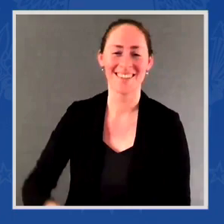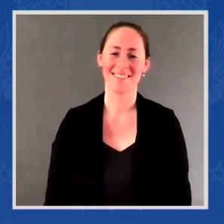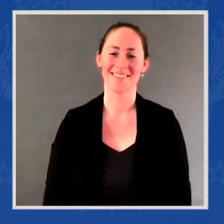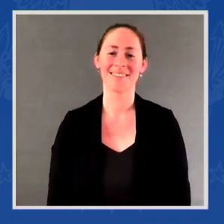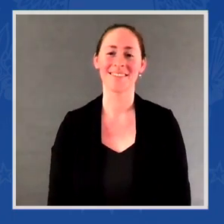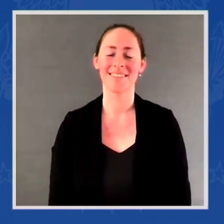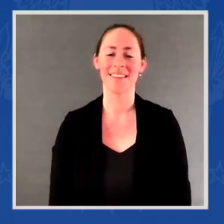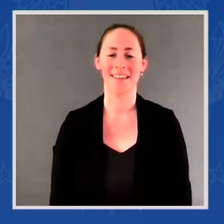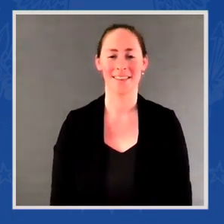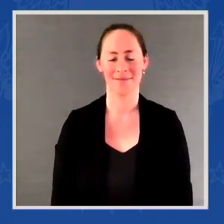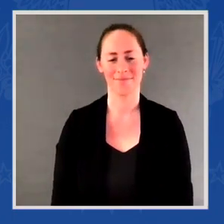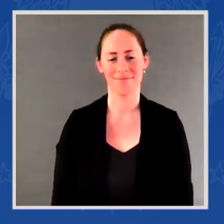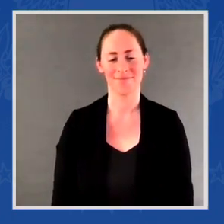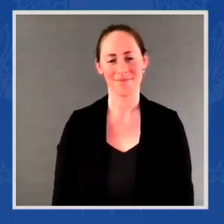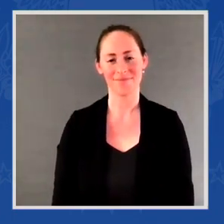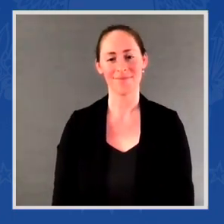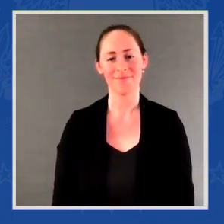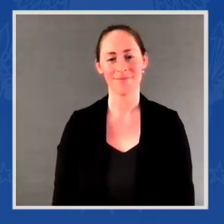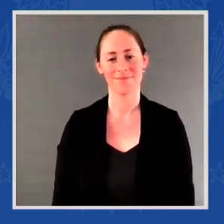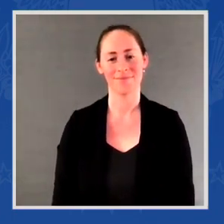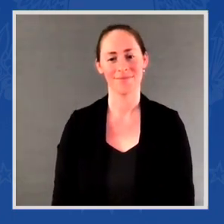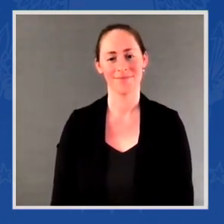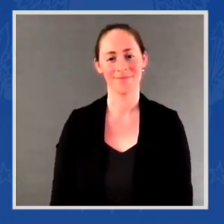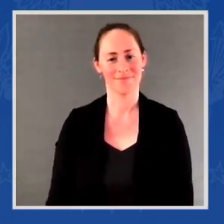Oh, I know everybody's been waiting such a long time,